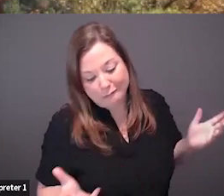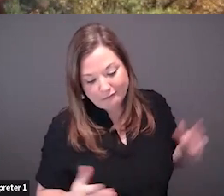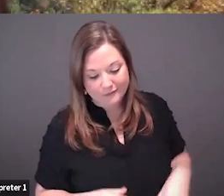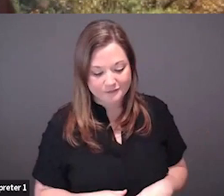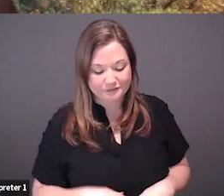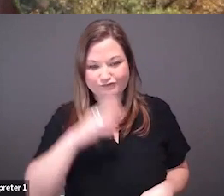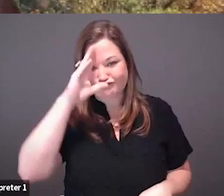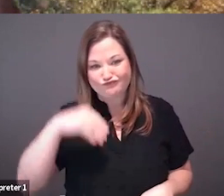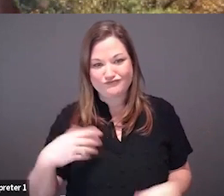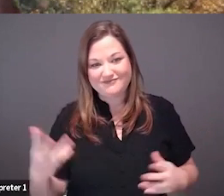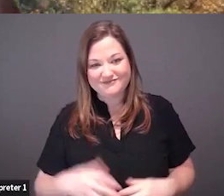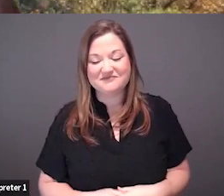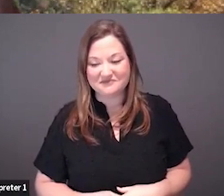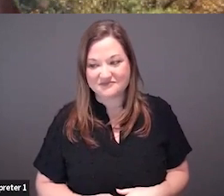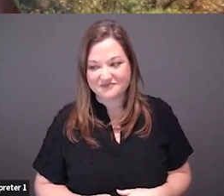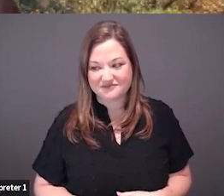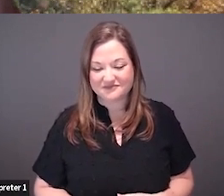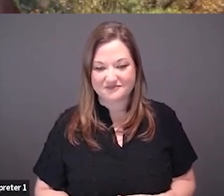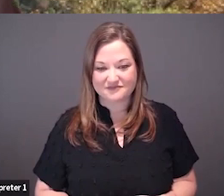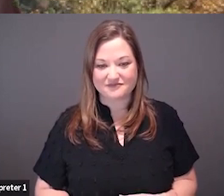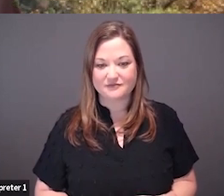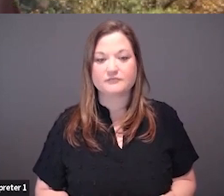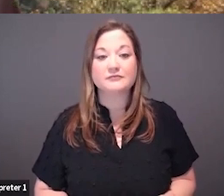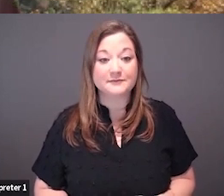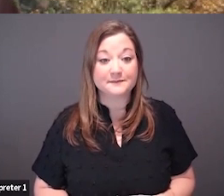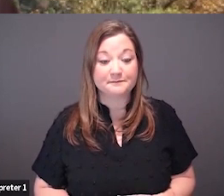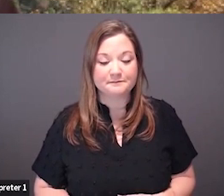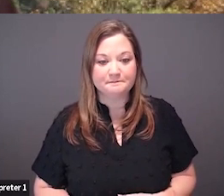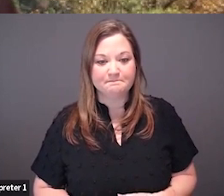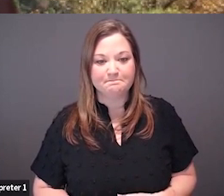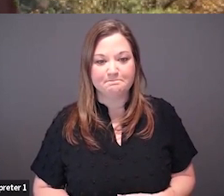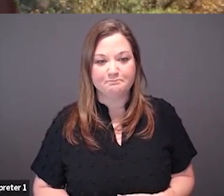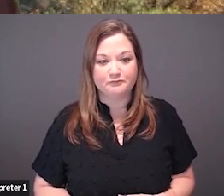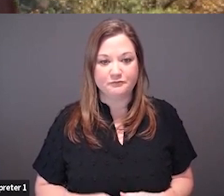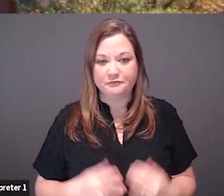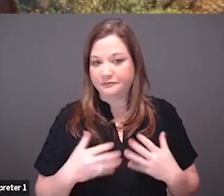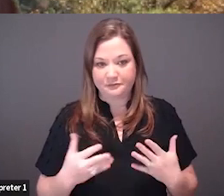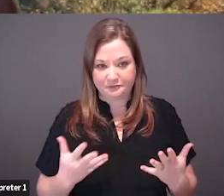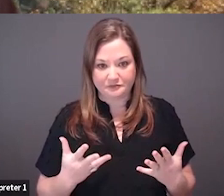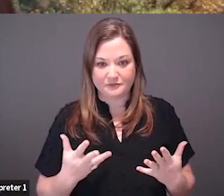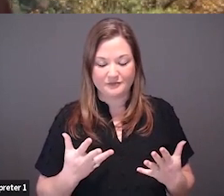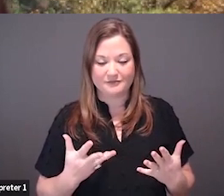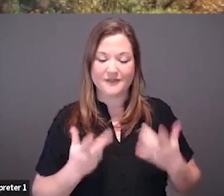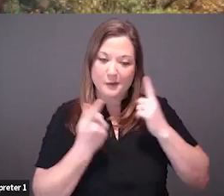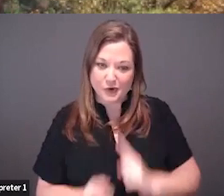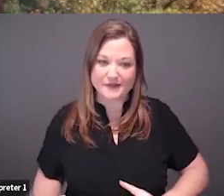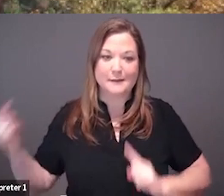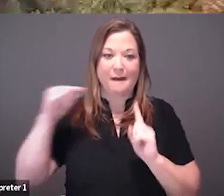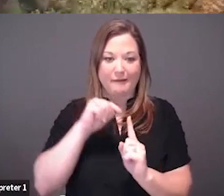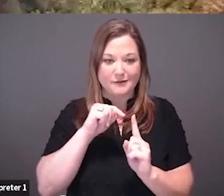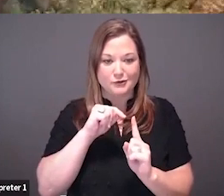That's bringing it back to the top,